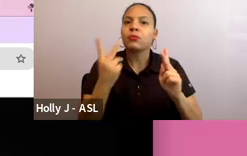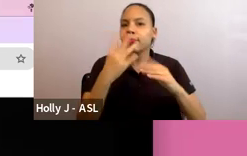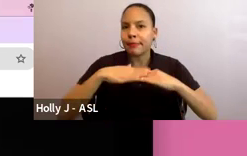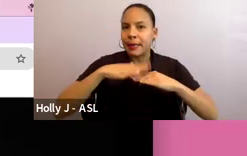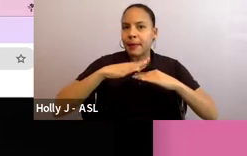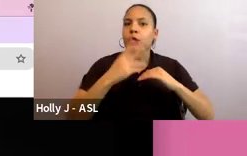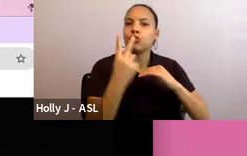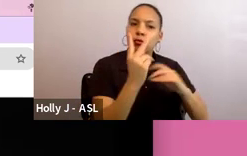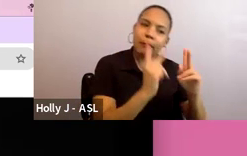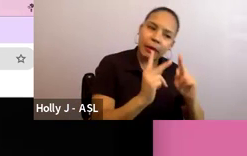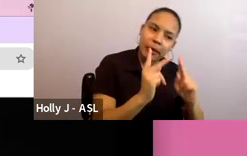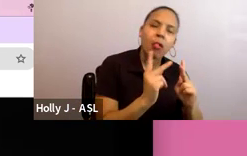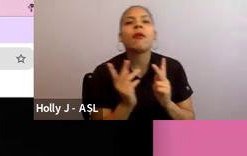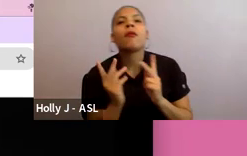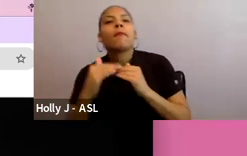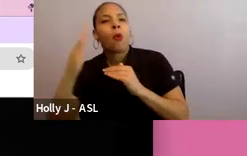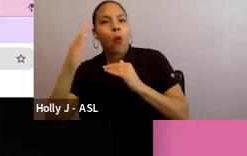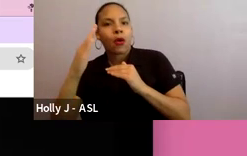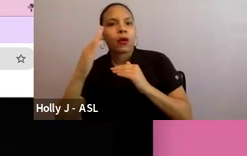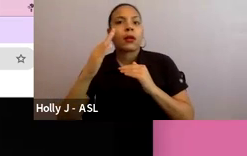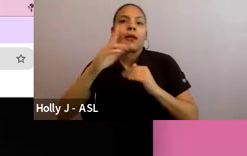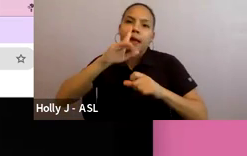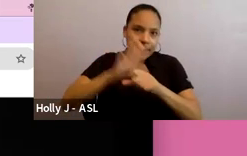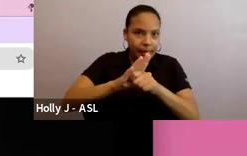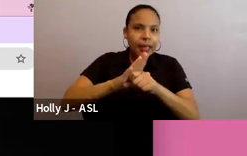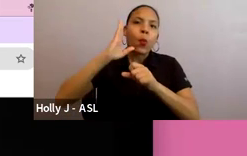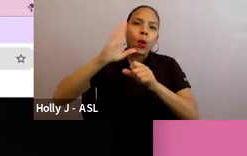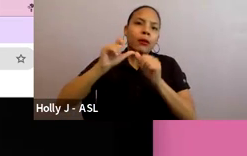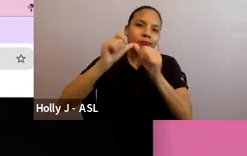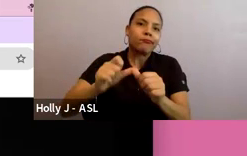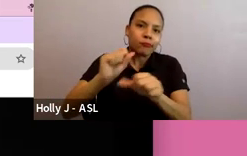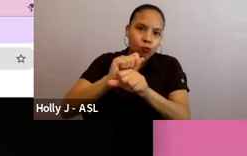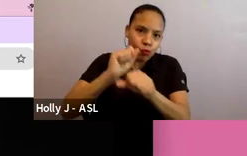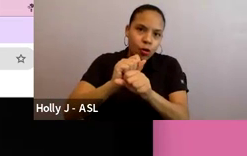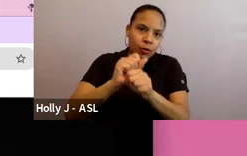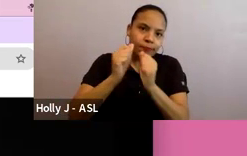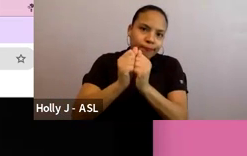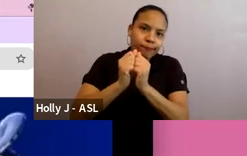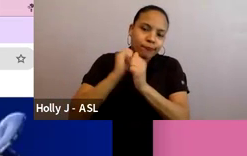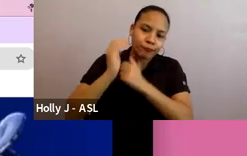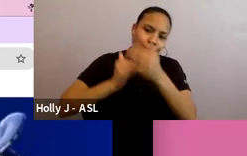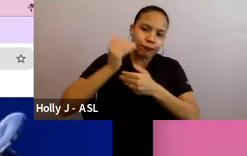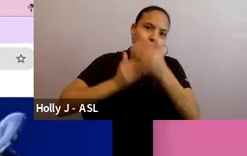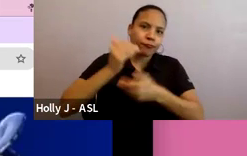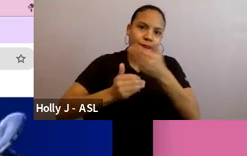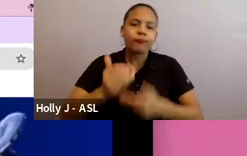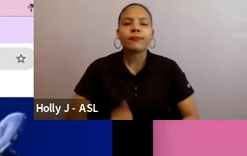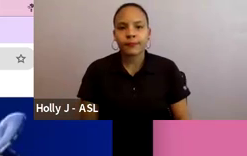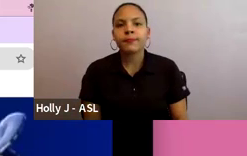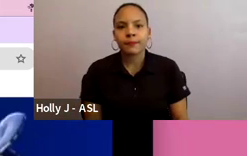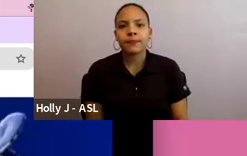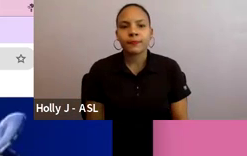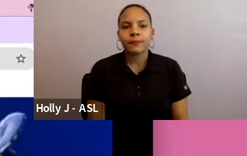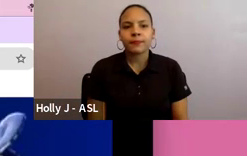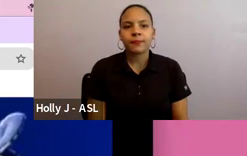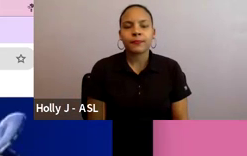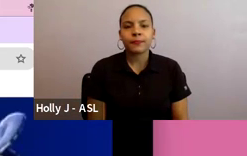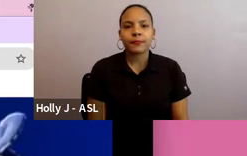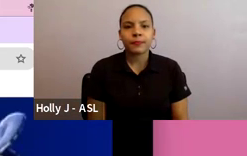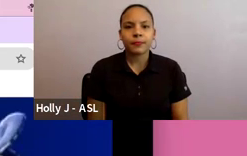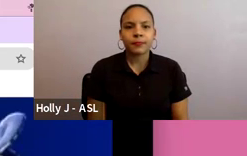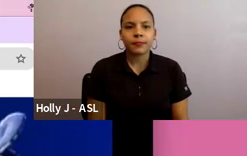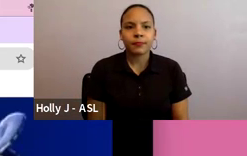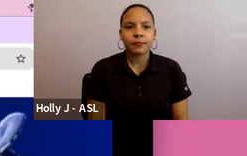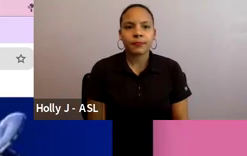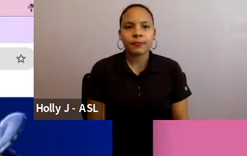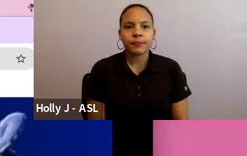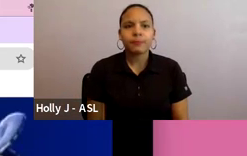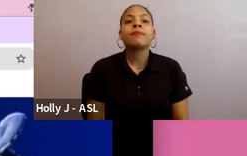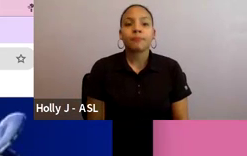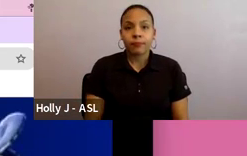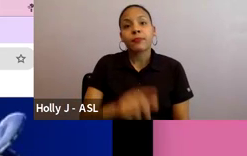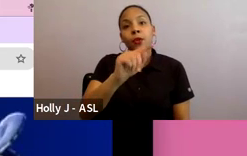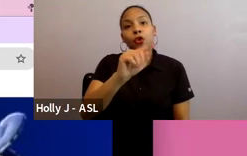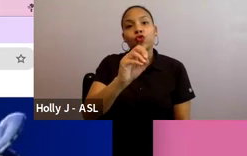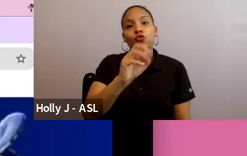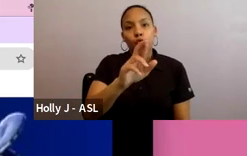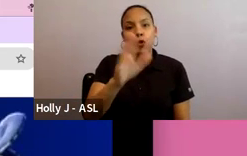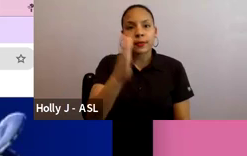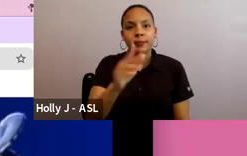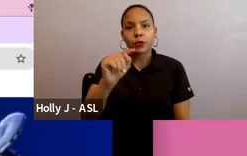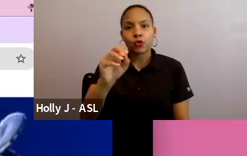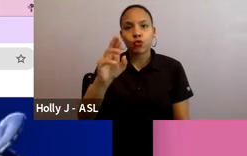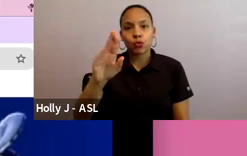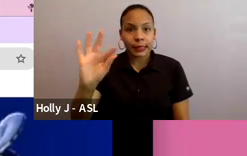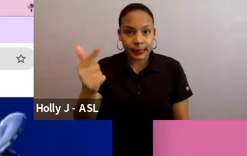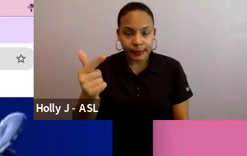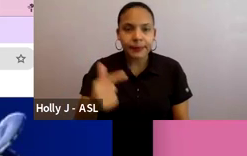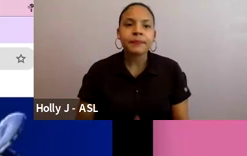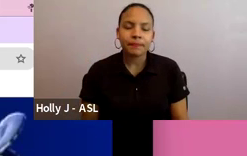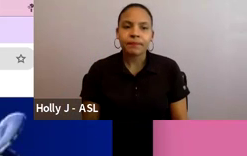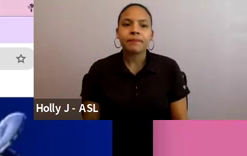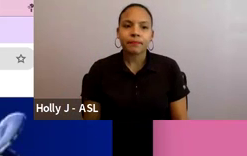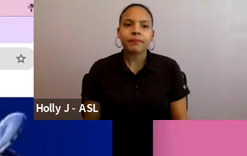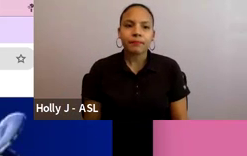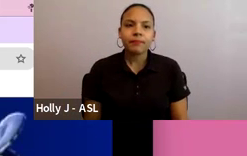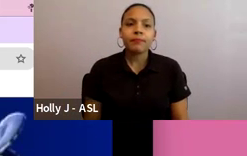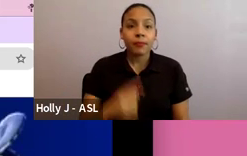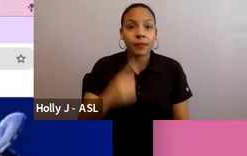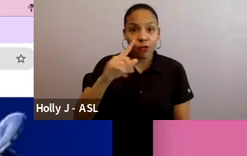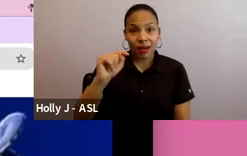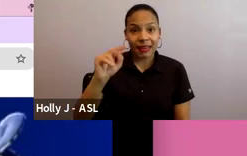to working together over time. Tour and touring. Touring or touring, or NTP, is the sharing of